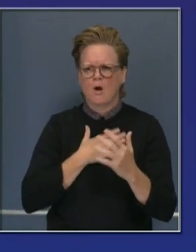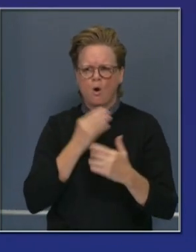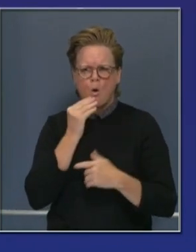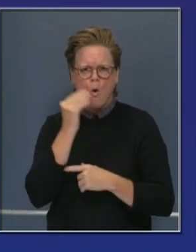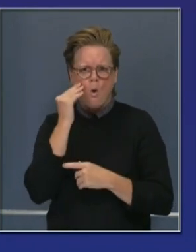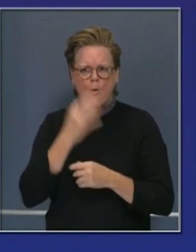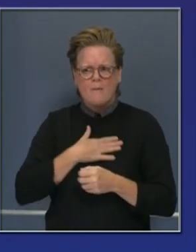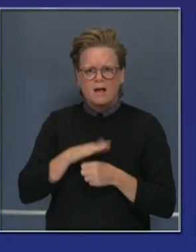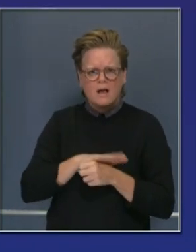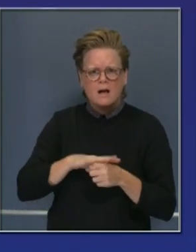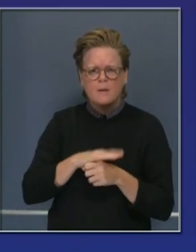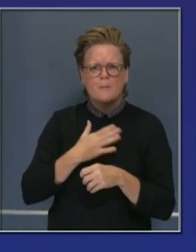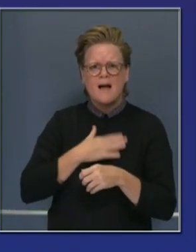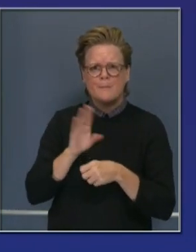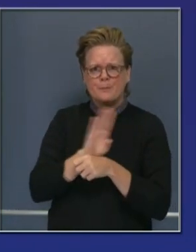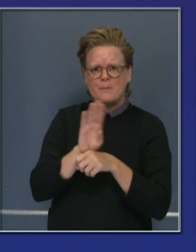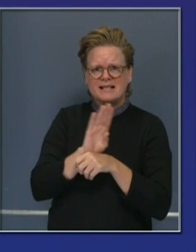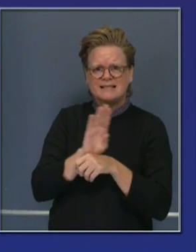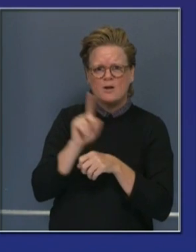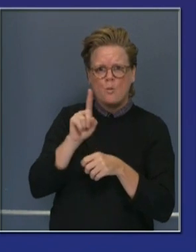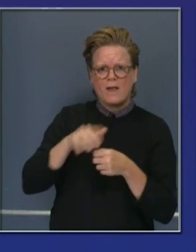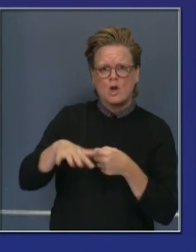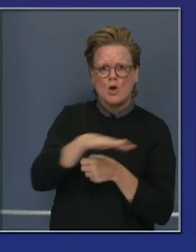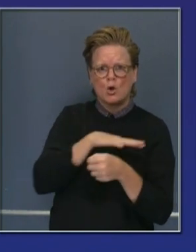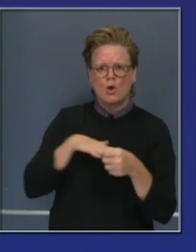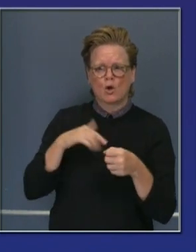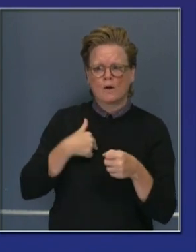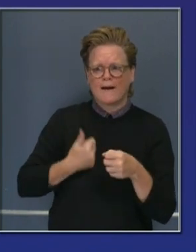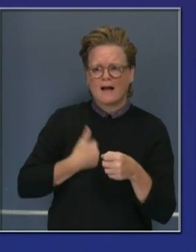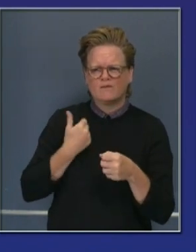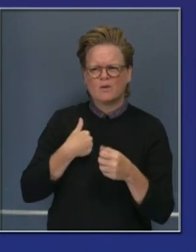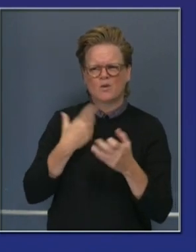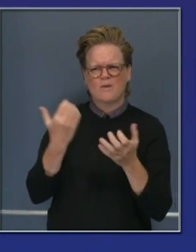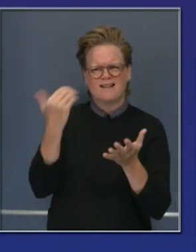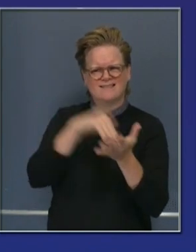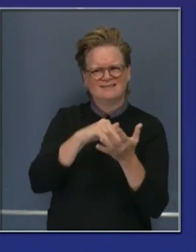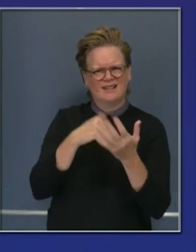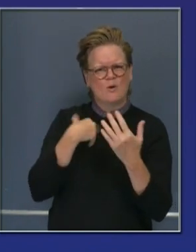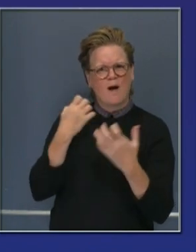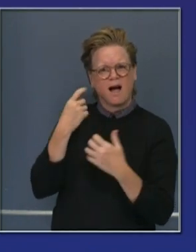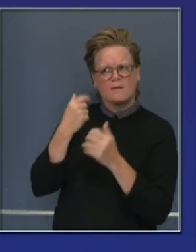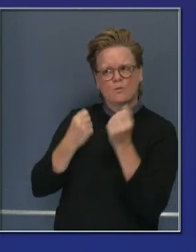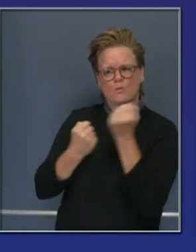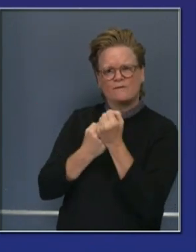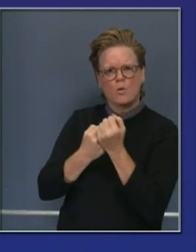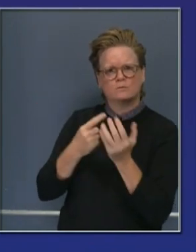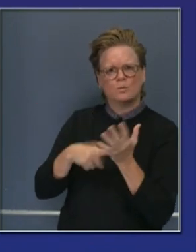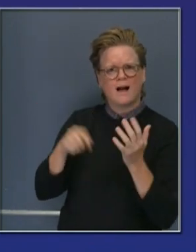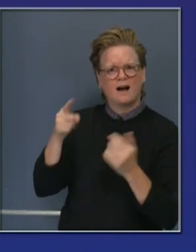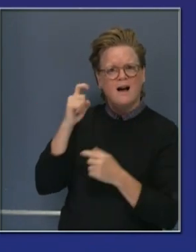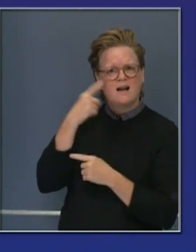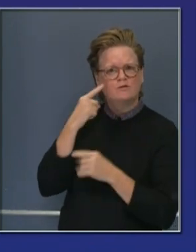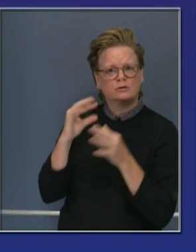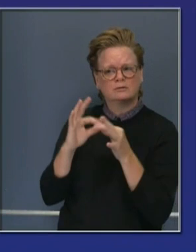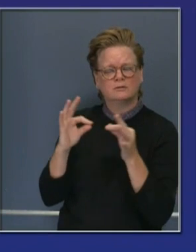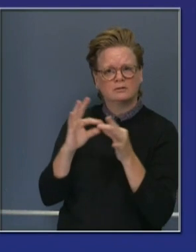AND LOOK AND SEE IS OUR COUNTY IN THIS TIERS ? WHAT IS IT MEAN FOR ME AND THE BUSINESS DOWN